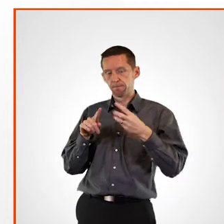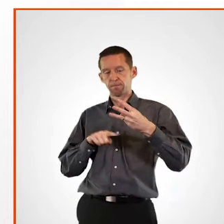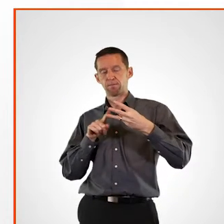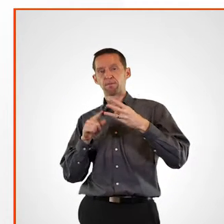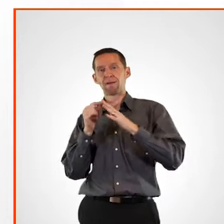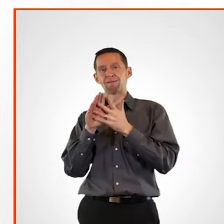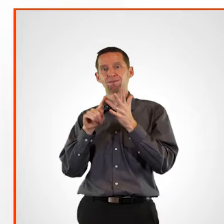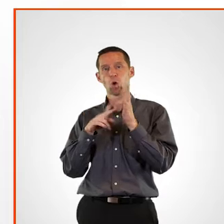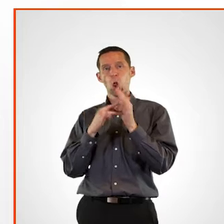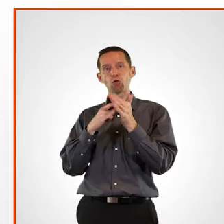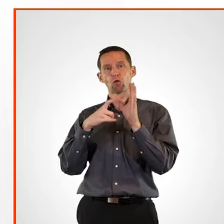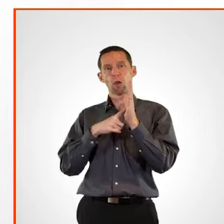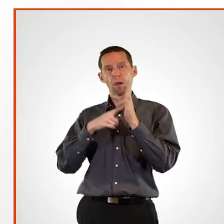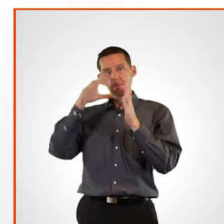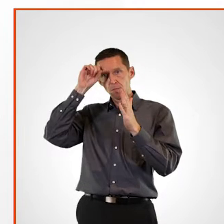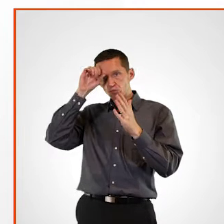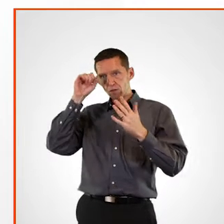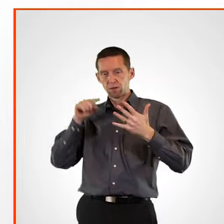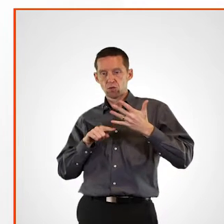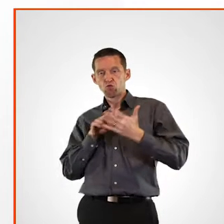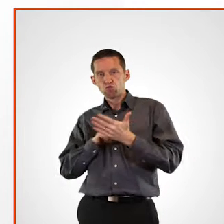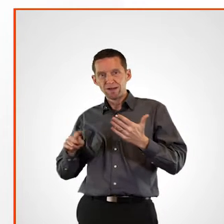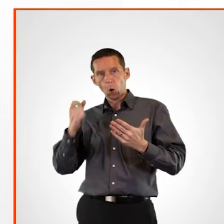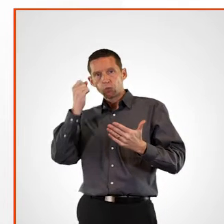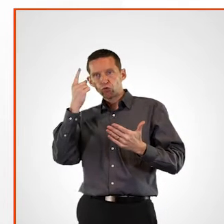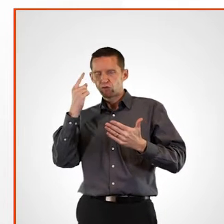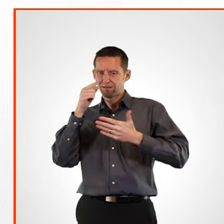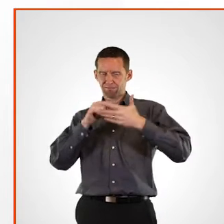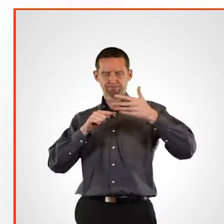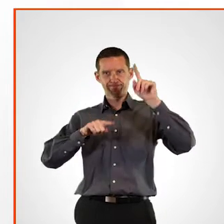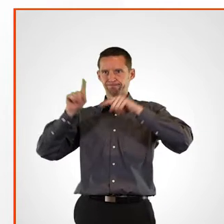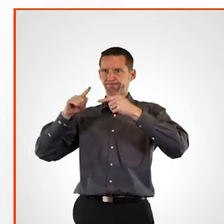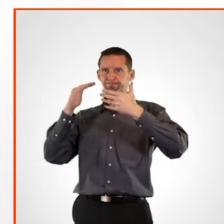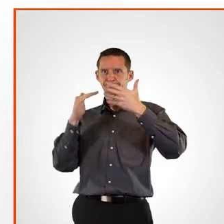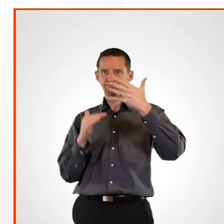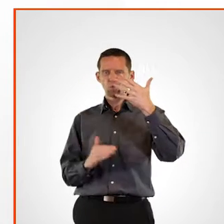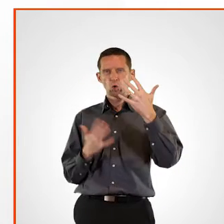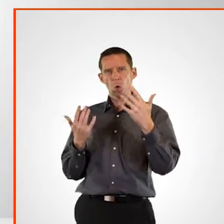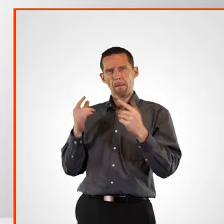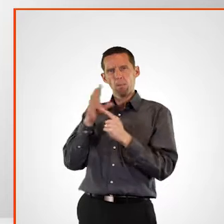in phonological memory, and in reading comprehension. So it's really important to look at the big picture